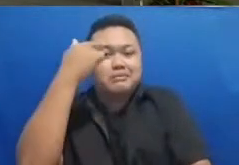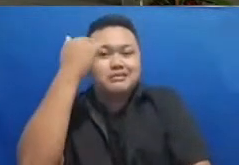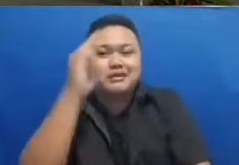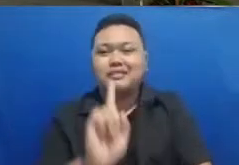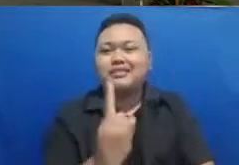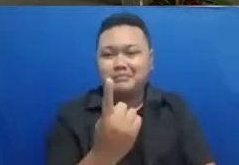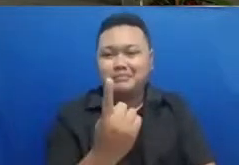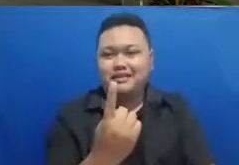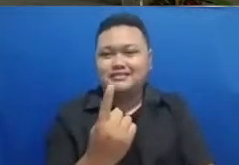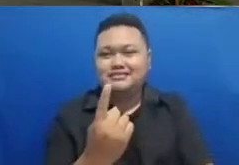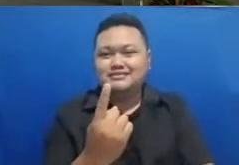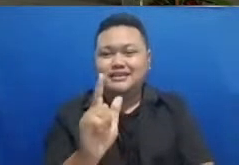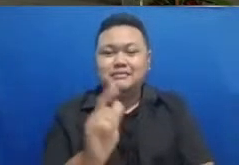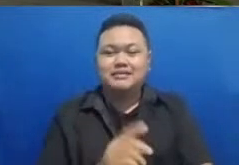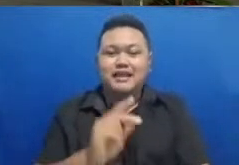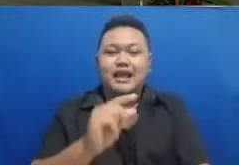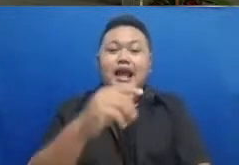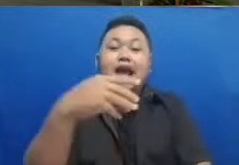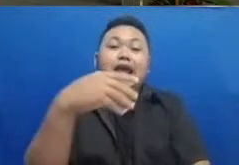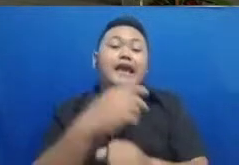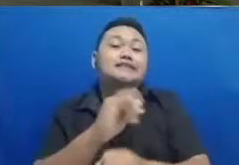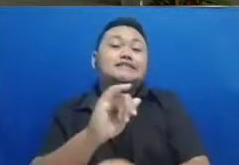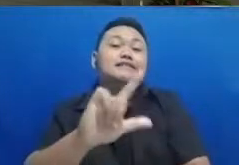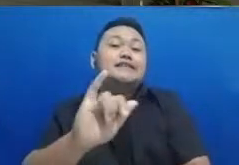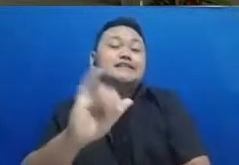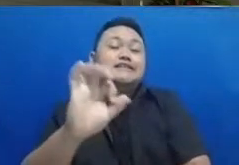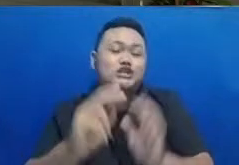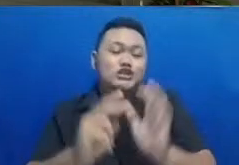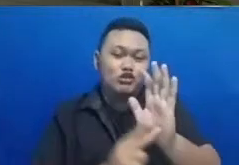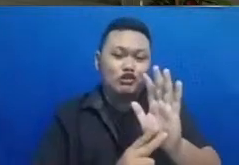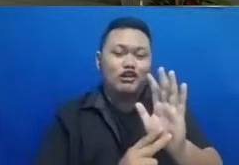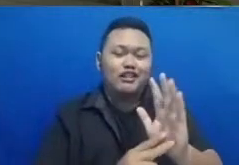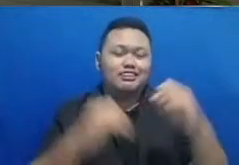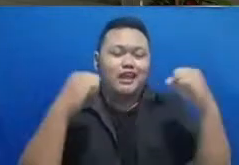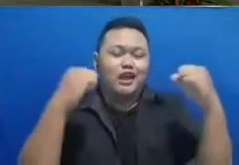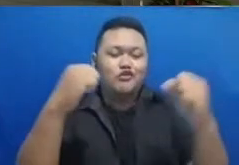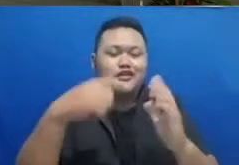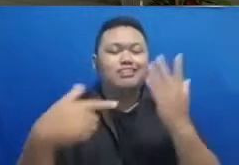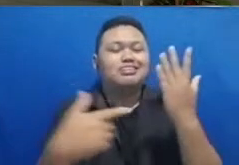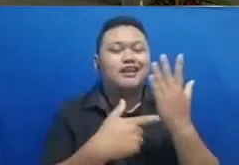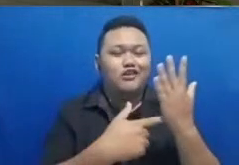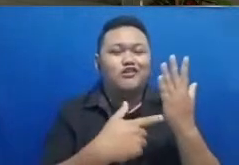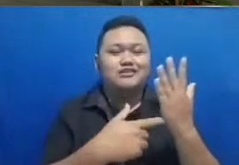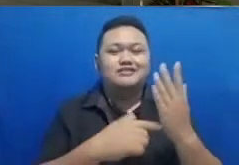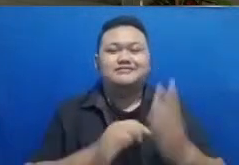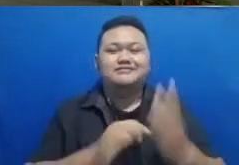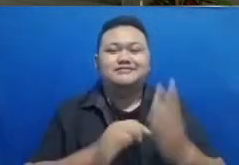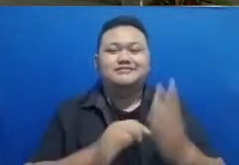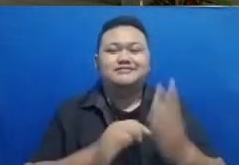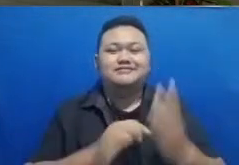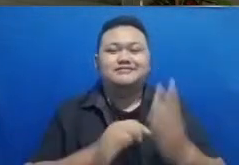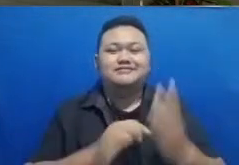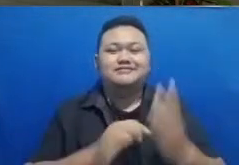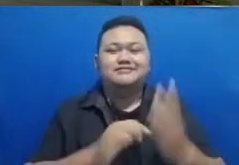Lions are tough and technology Alright habab and mom who have registered and are also really looking forward to